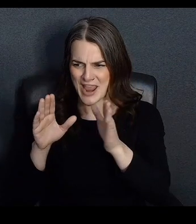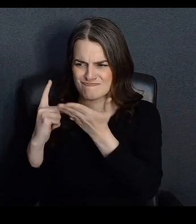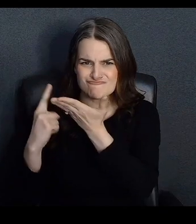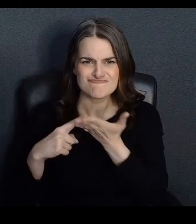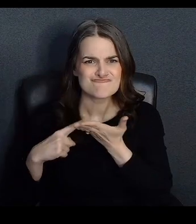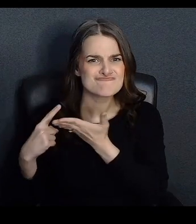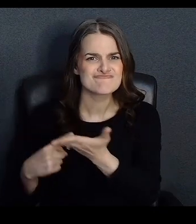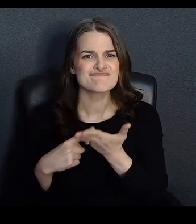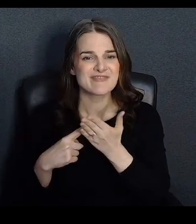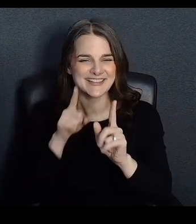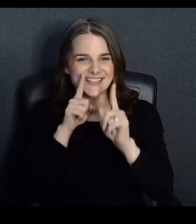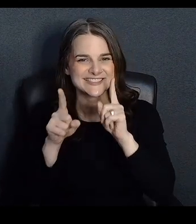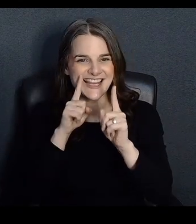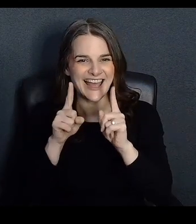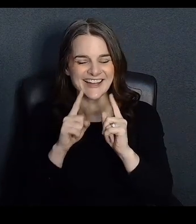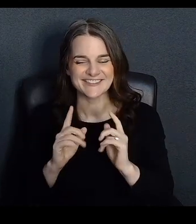Some great conversation in the chat. Thank you, guys.